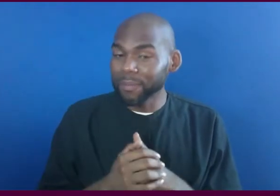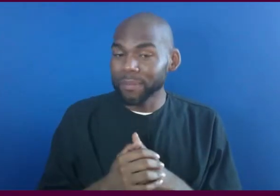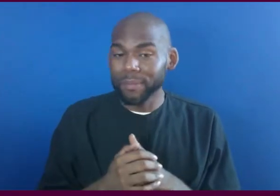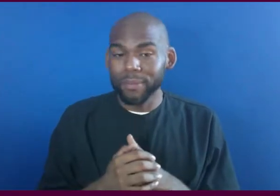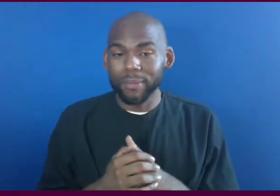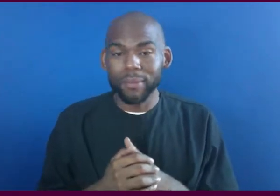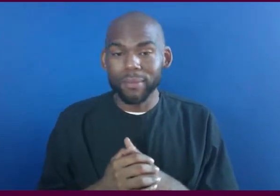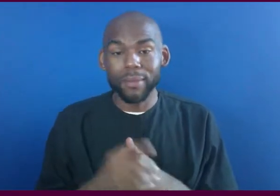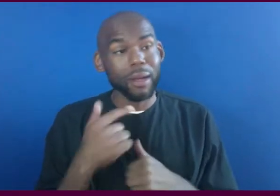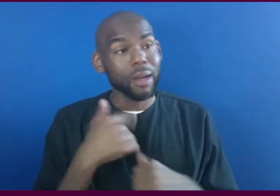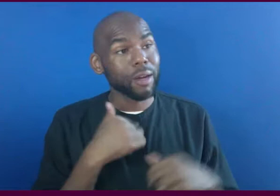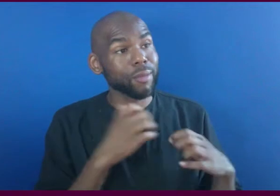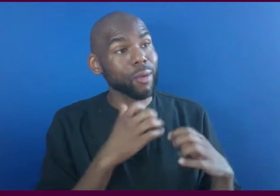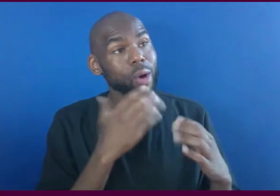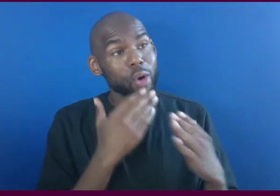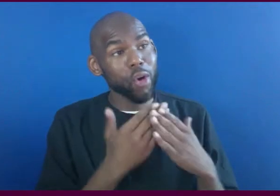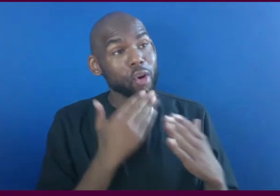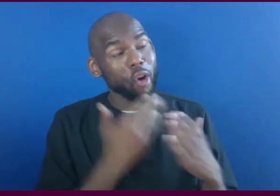Nikki Brown-Booker: I'm good.